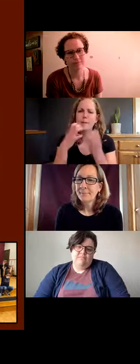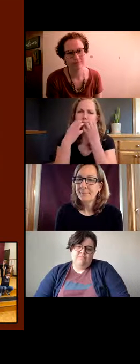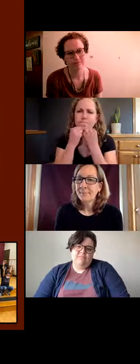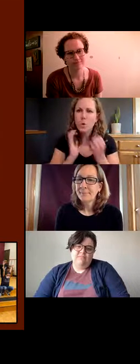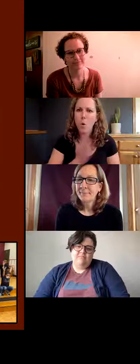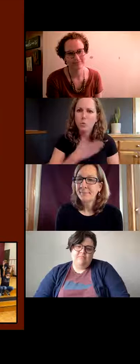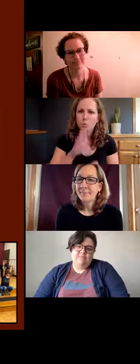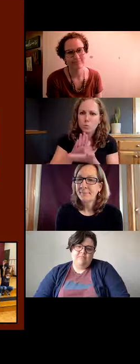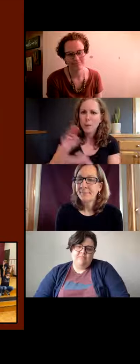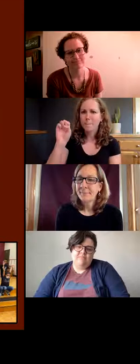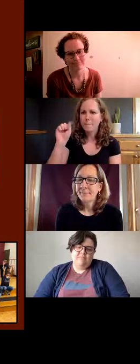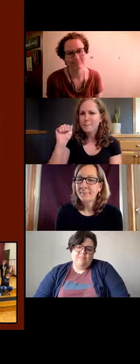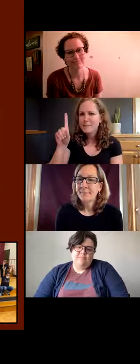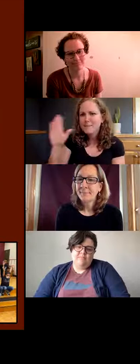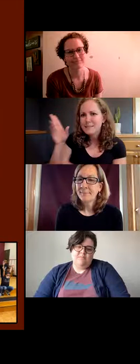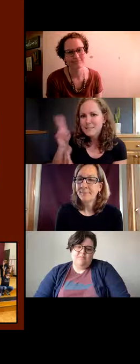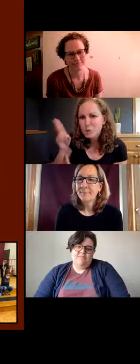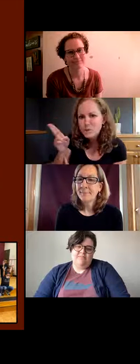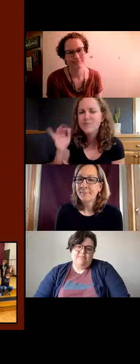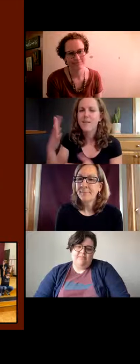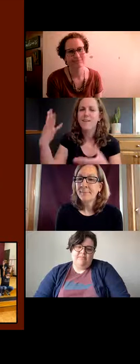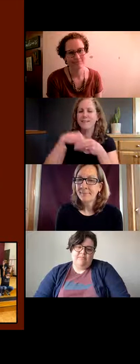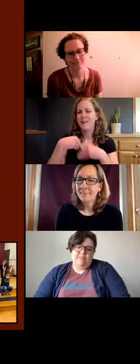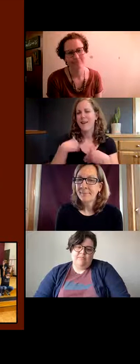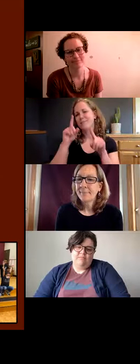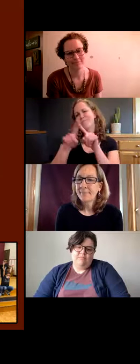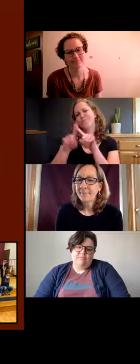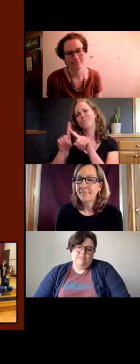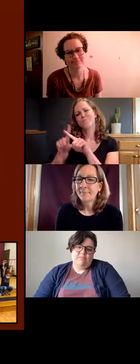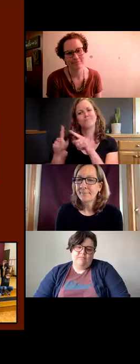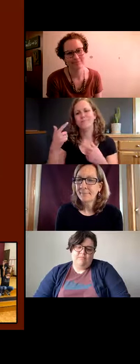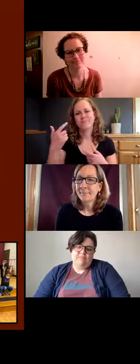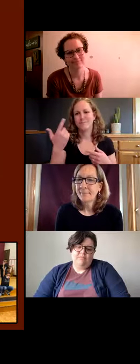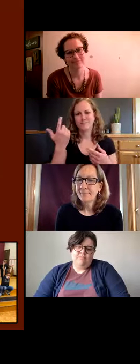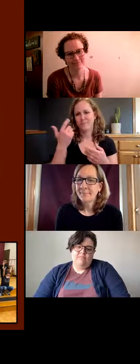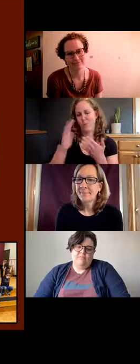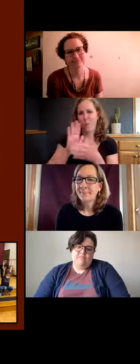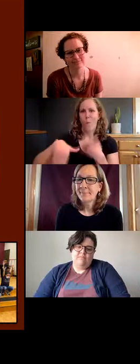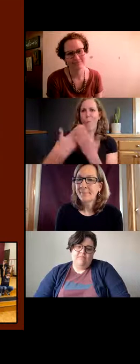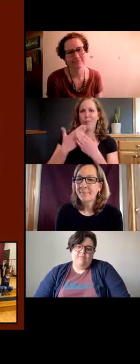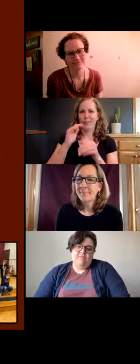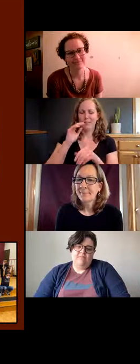annually to show and why we care about MSAD and the history that we have. There's so many